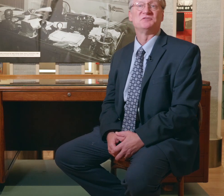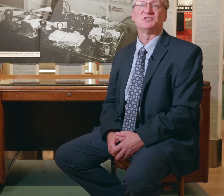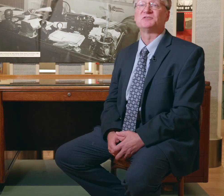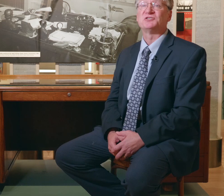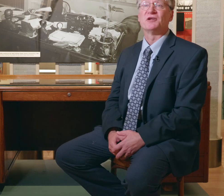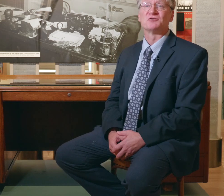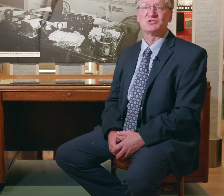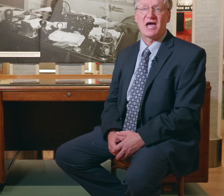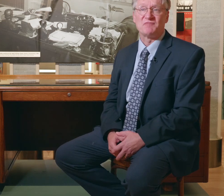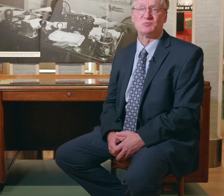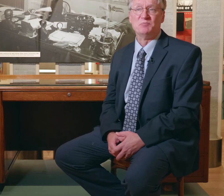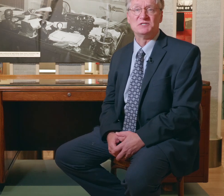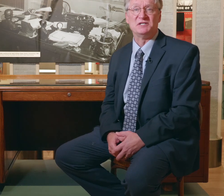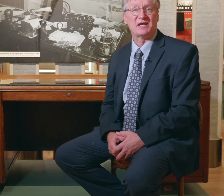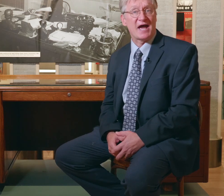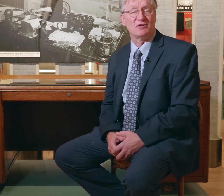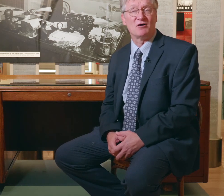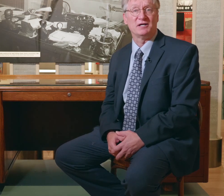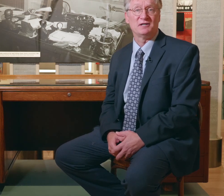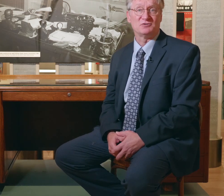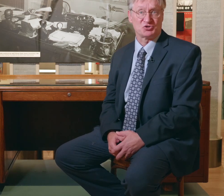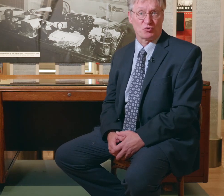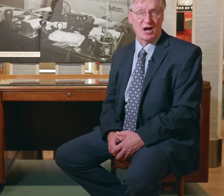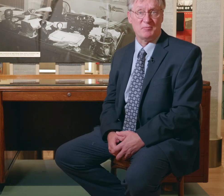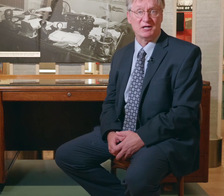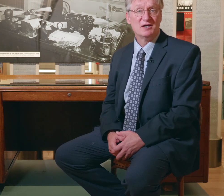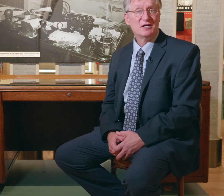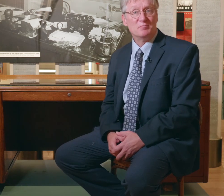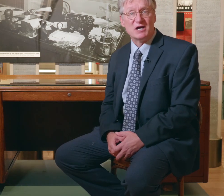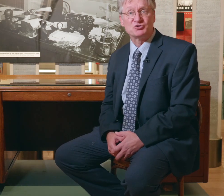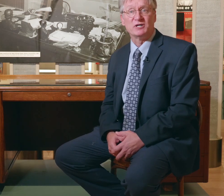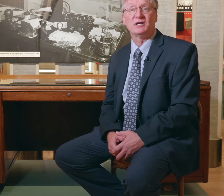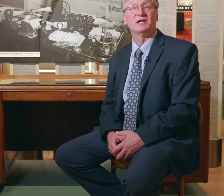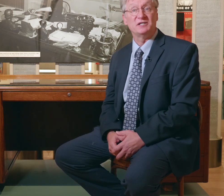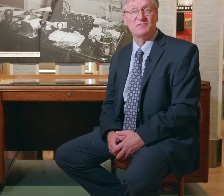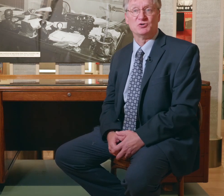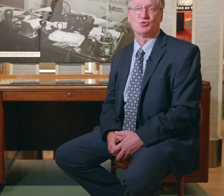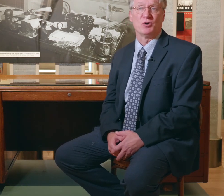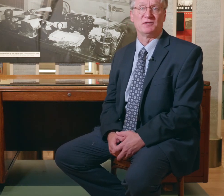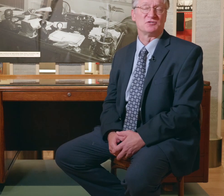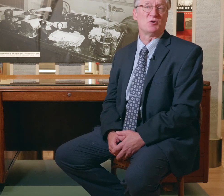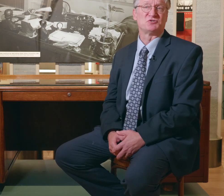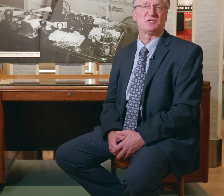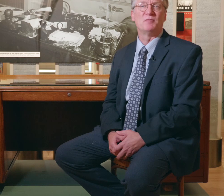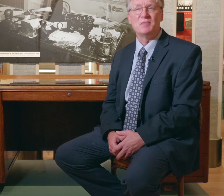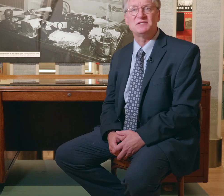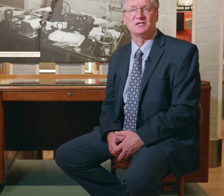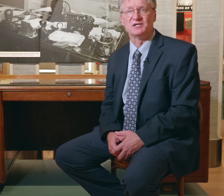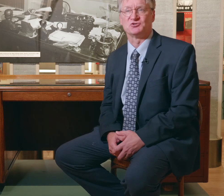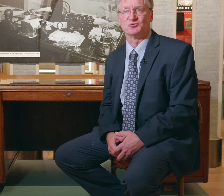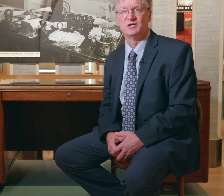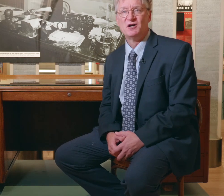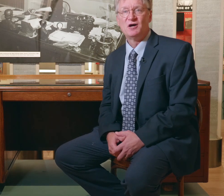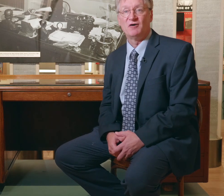And since then, our staff has been busy cataloging, describing, measuring, and inventorying this most amazing history